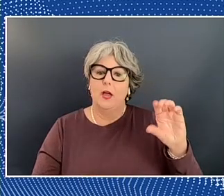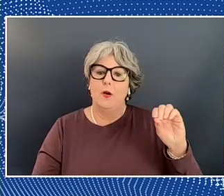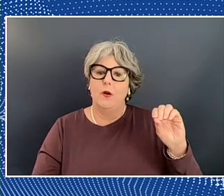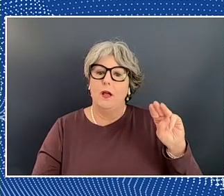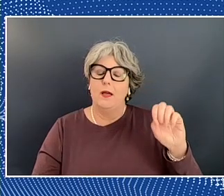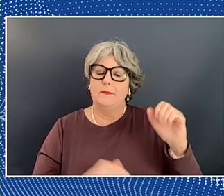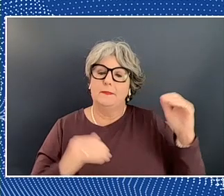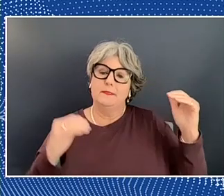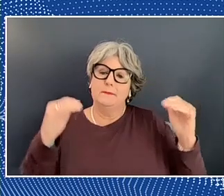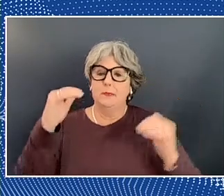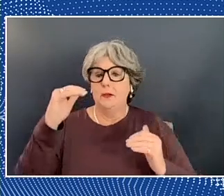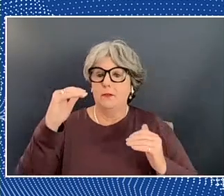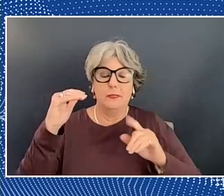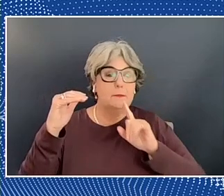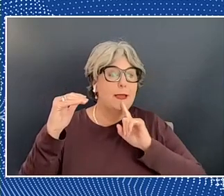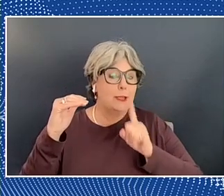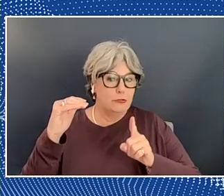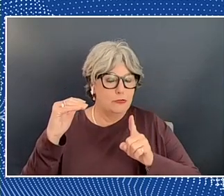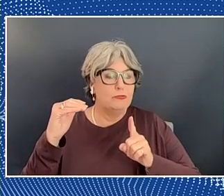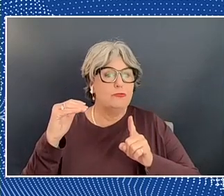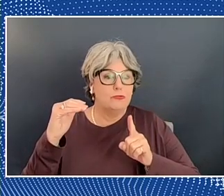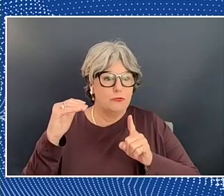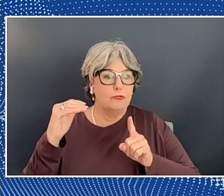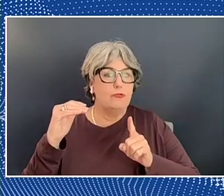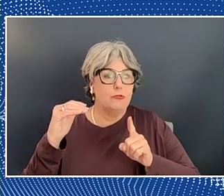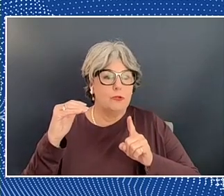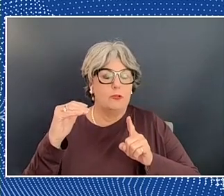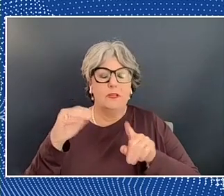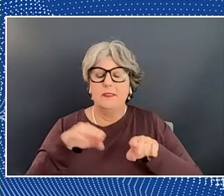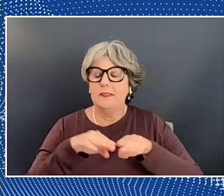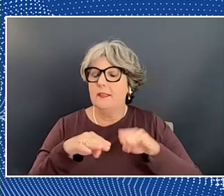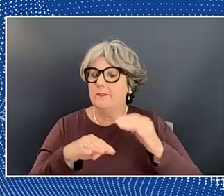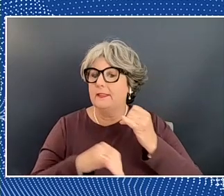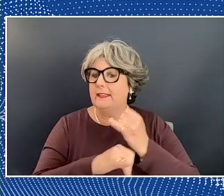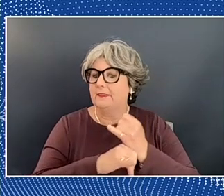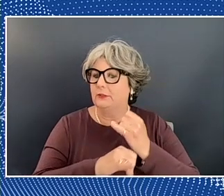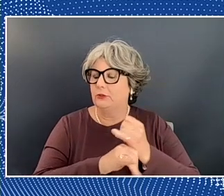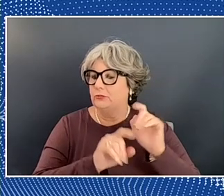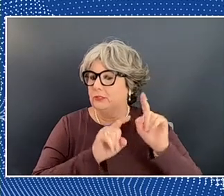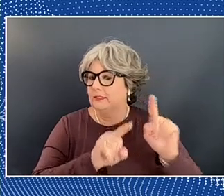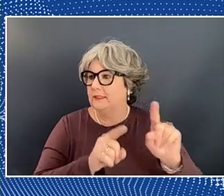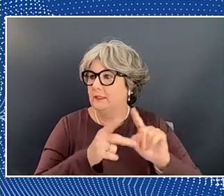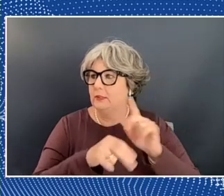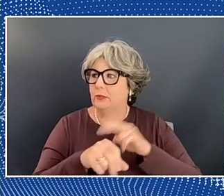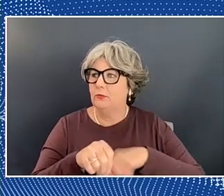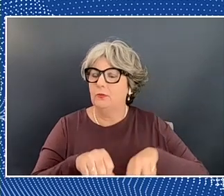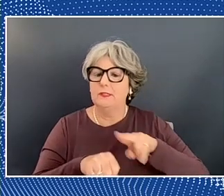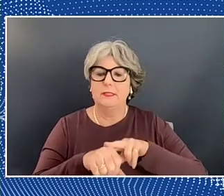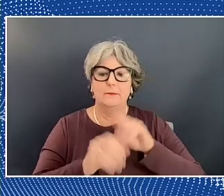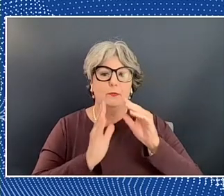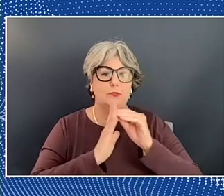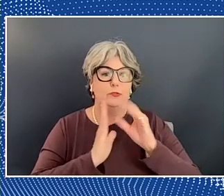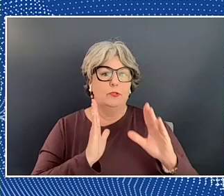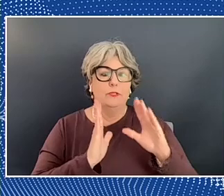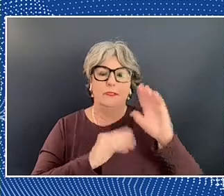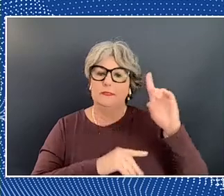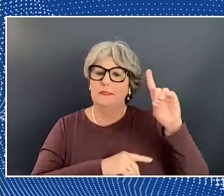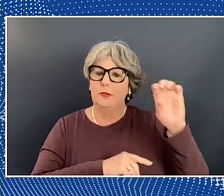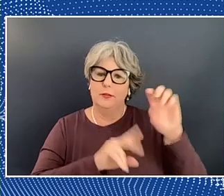really making sure in this sector and level of the institutions attended, along with typical student outcomes, the Department should analyze how these